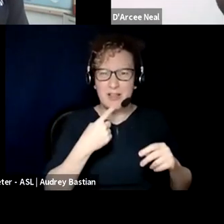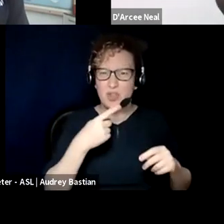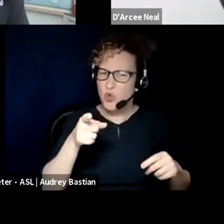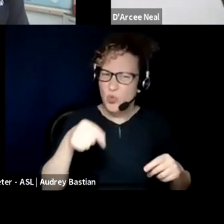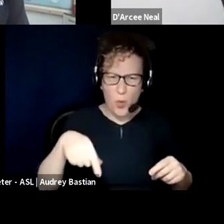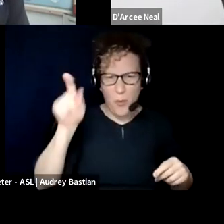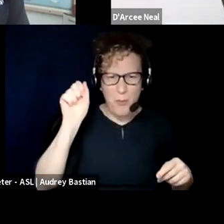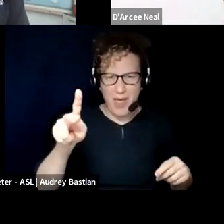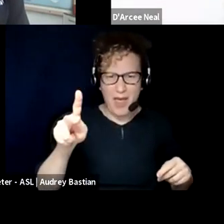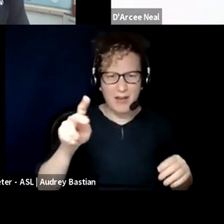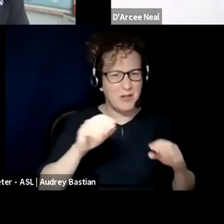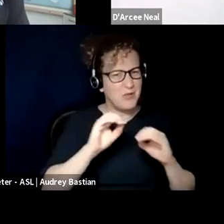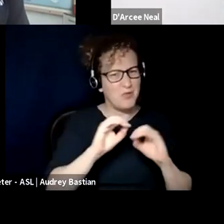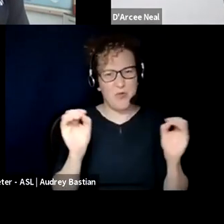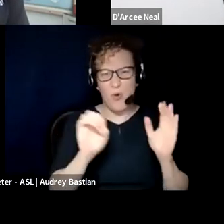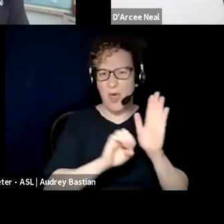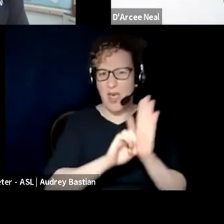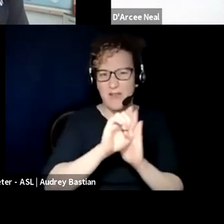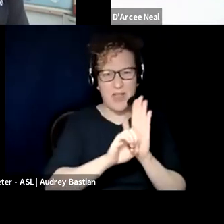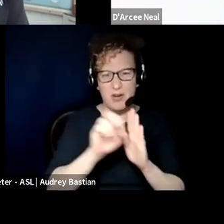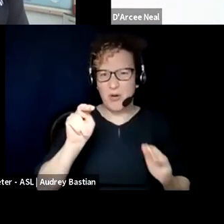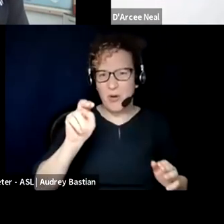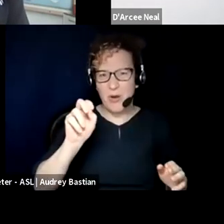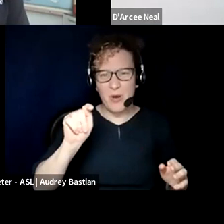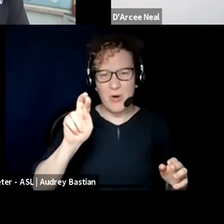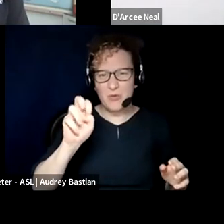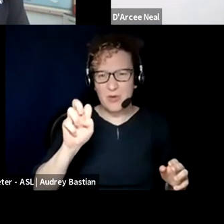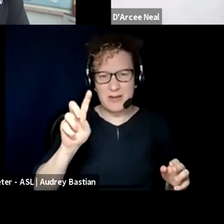there is no elevator at the Notre Dame stop and only and escalator. And he said it so